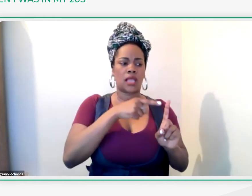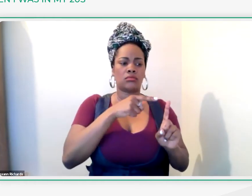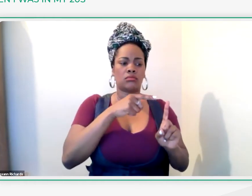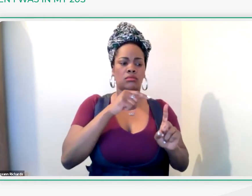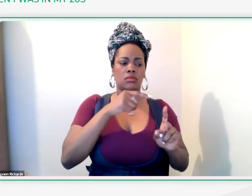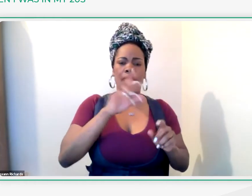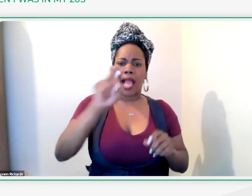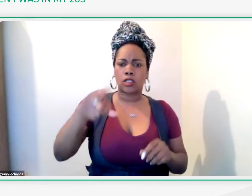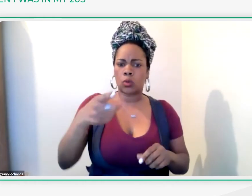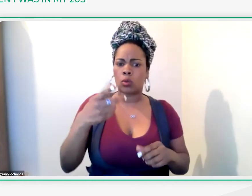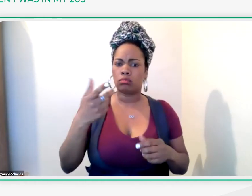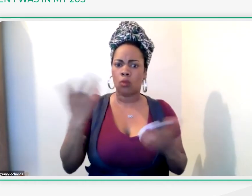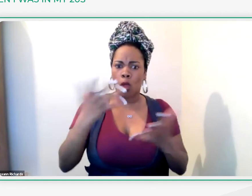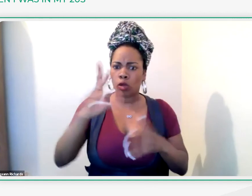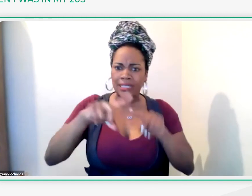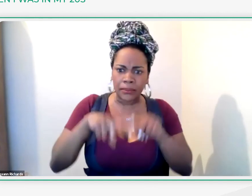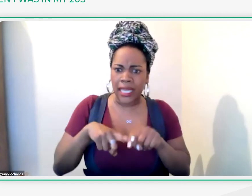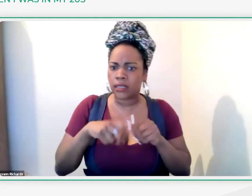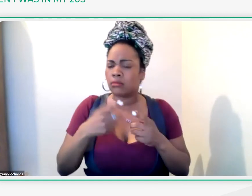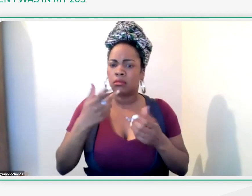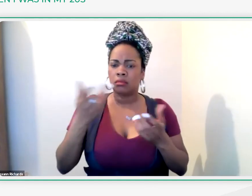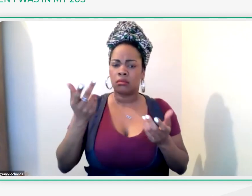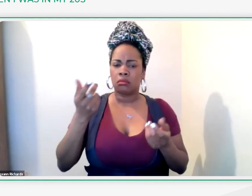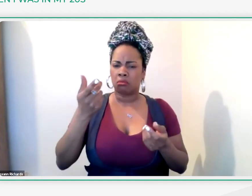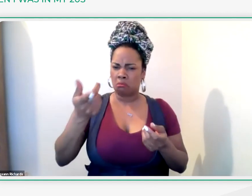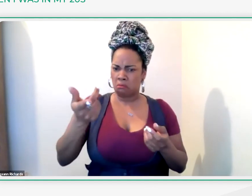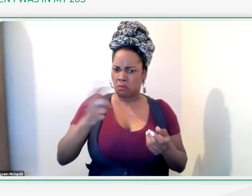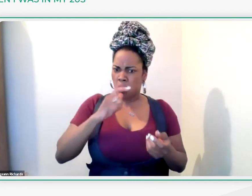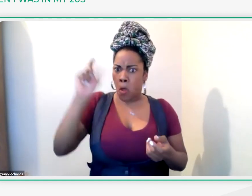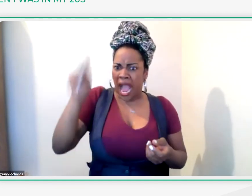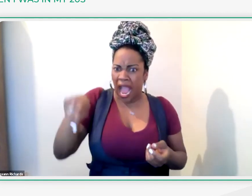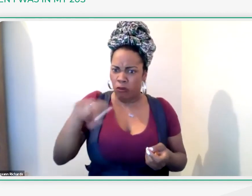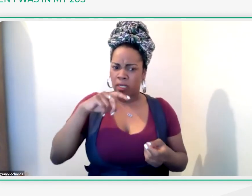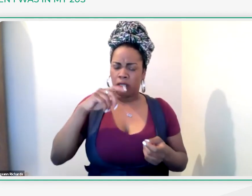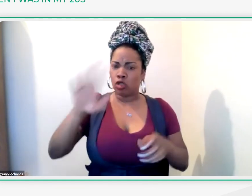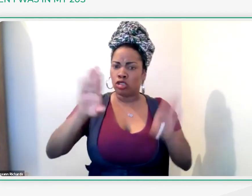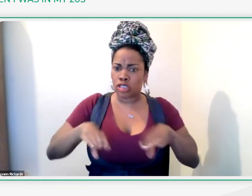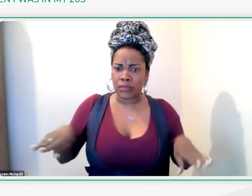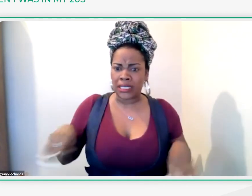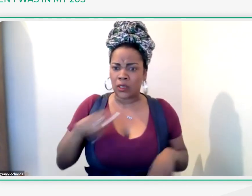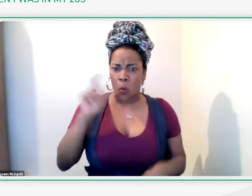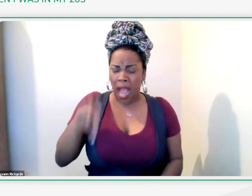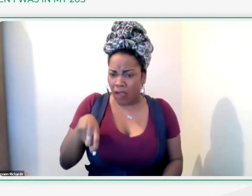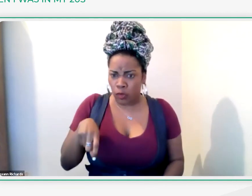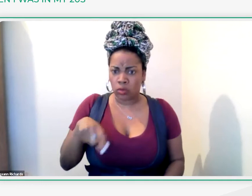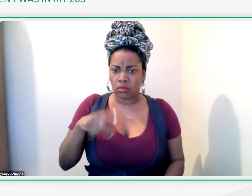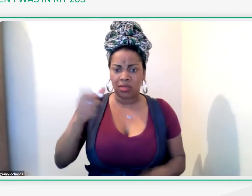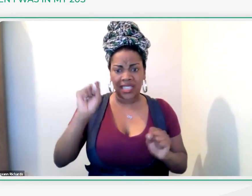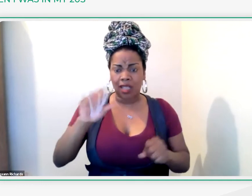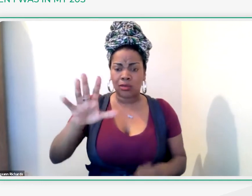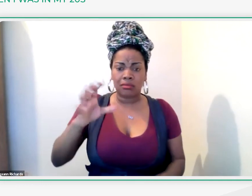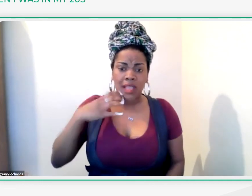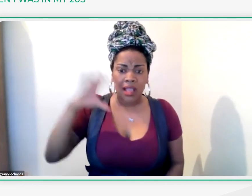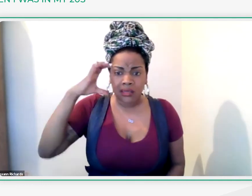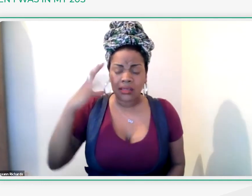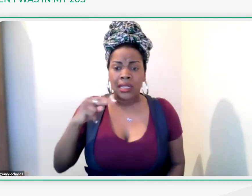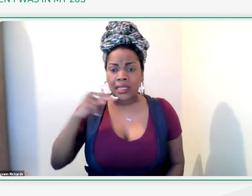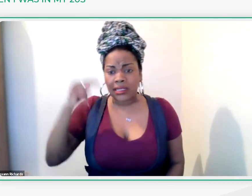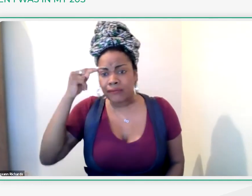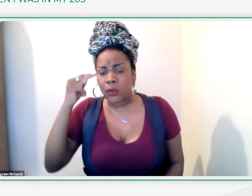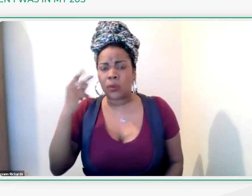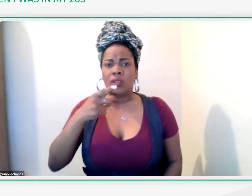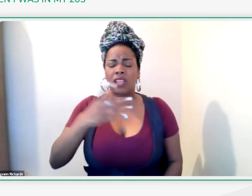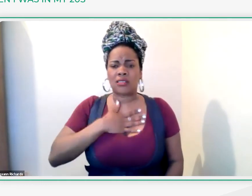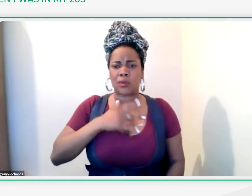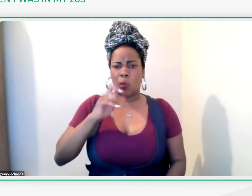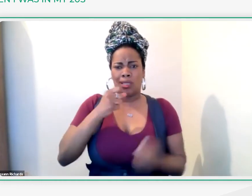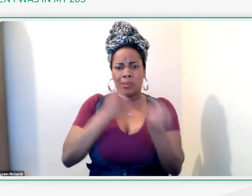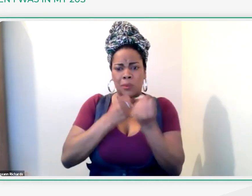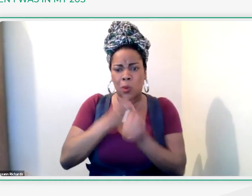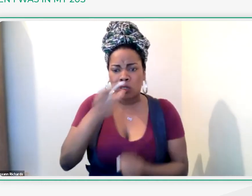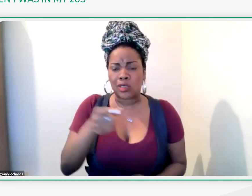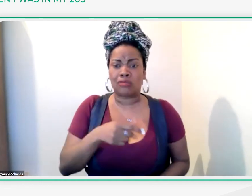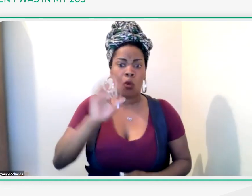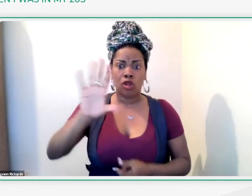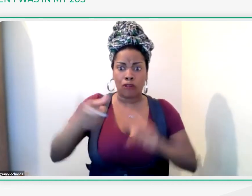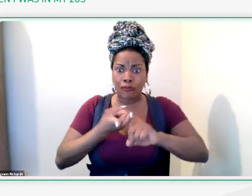Let's say, life insurance, you may want to omit some savings.